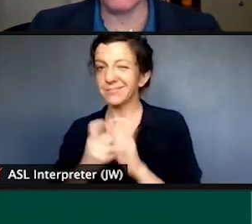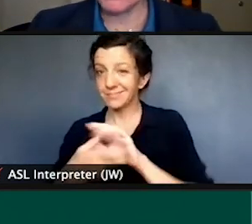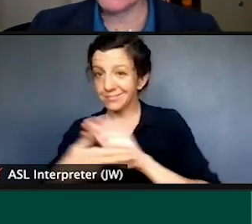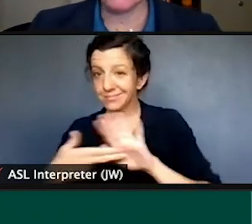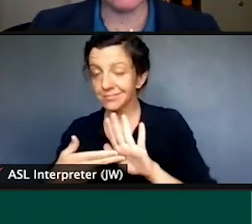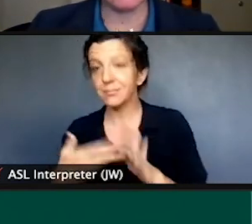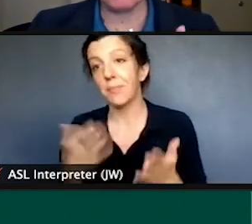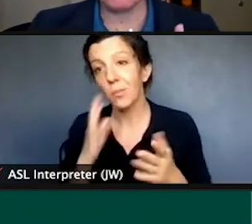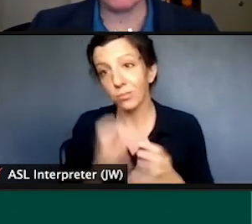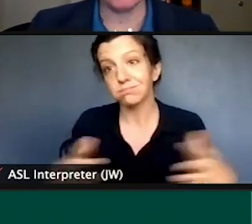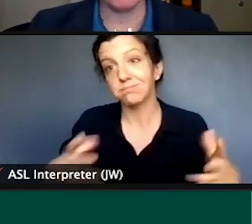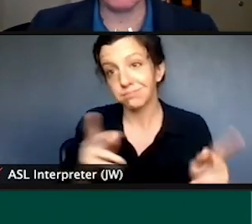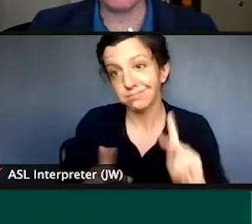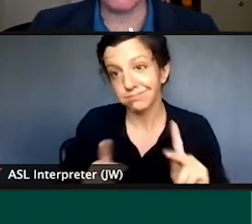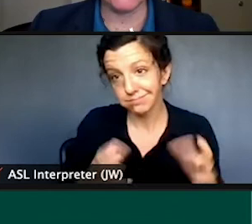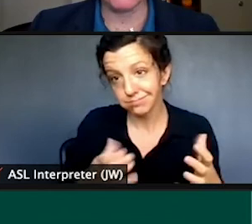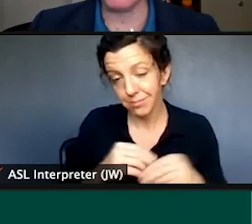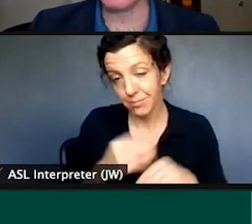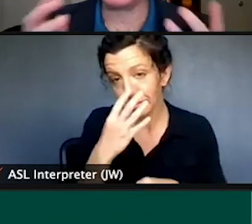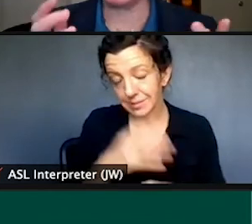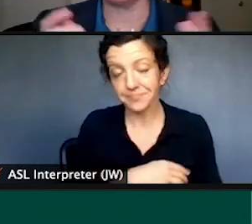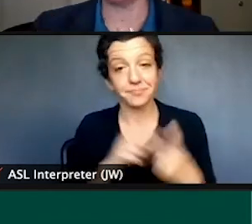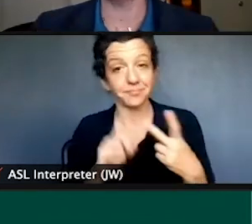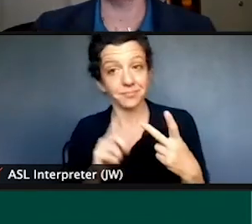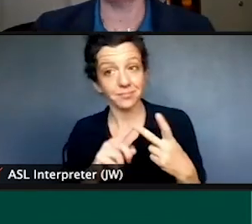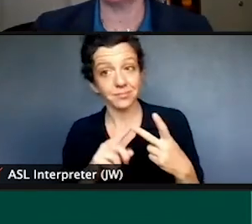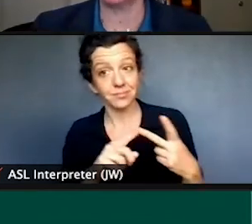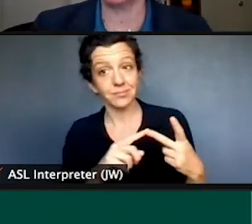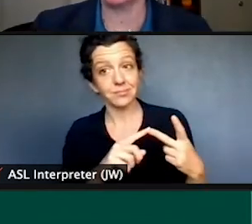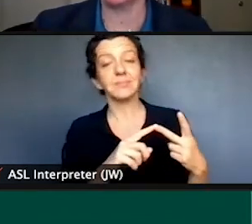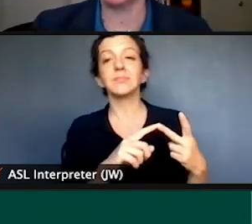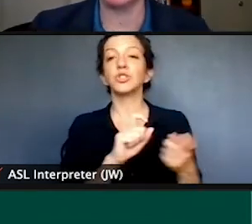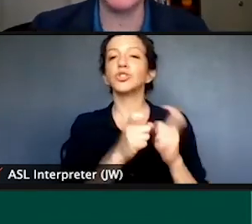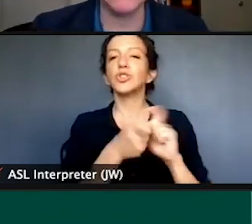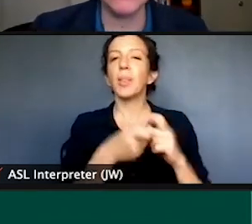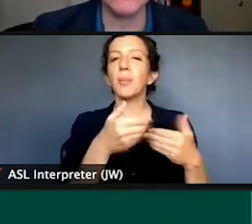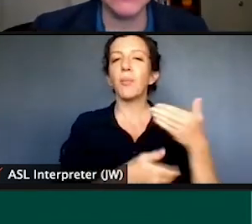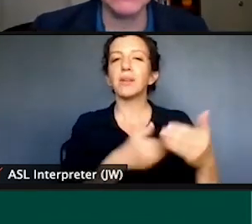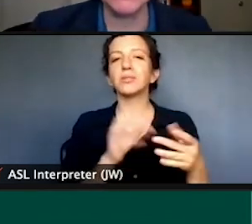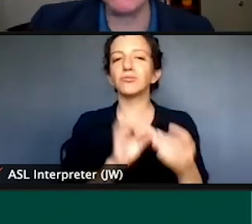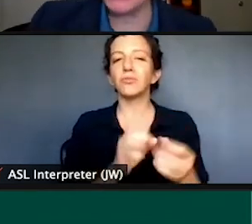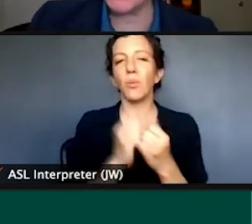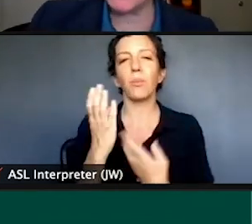Other questions? Looks like you explained it so well that we just had the one question. So thank you so much.